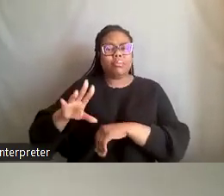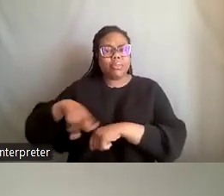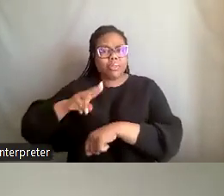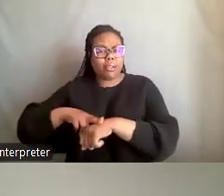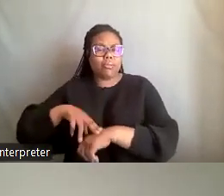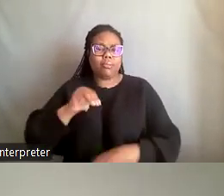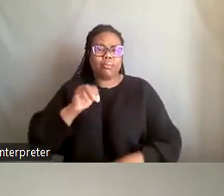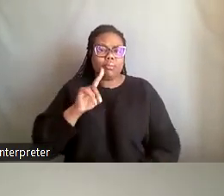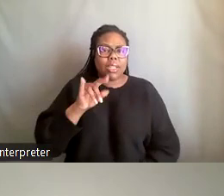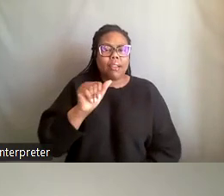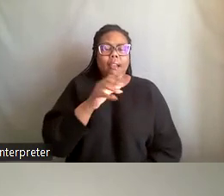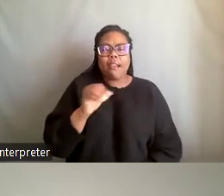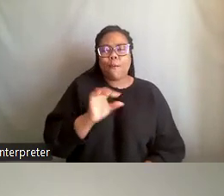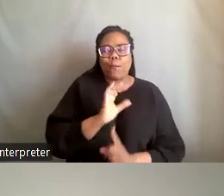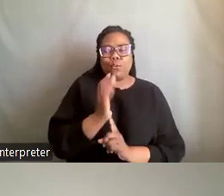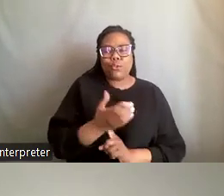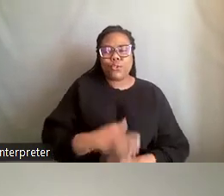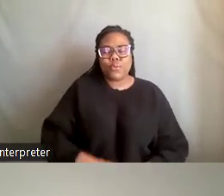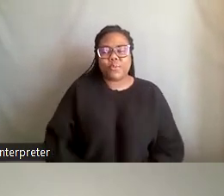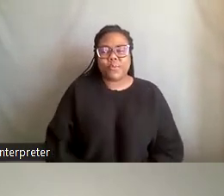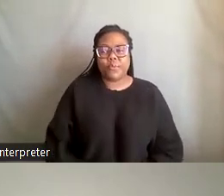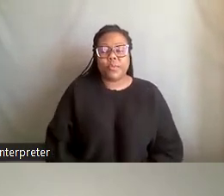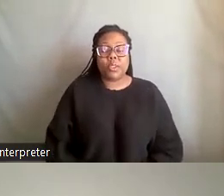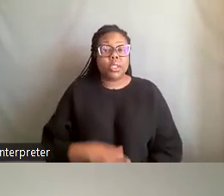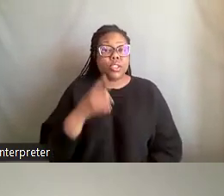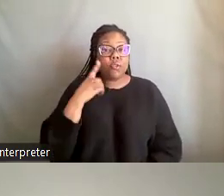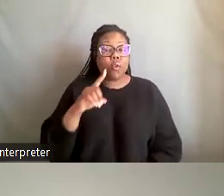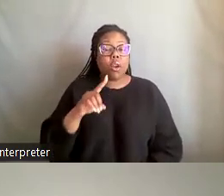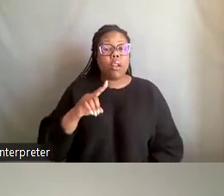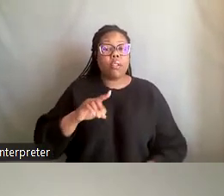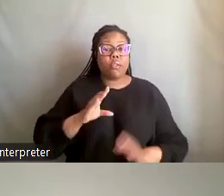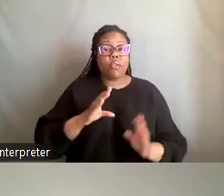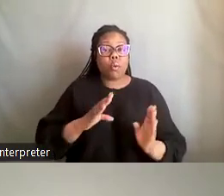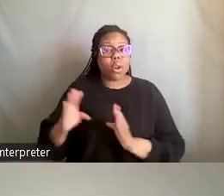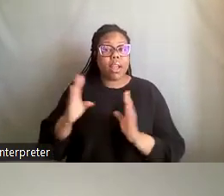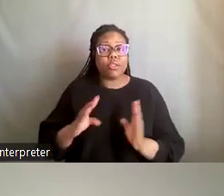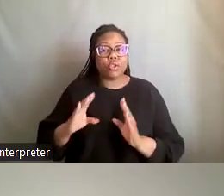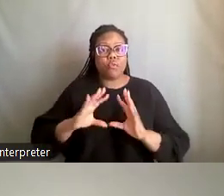to shape national policies, politics, media and culture. All right. So for the Organizers Forum, I just want